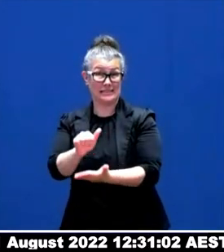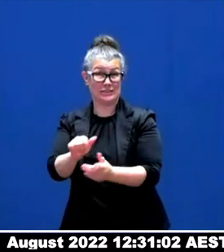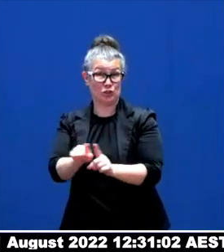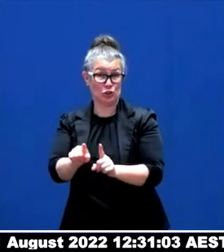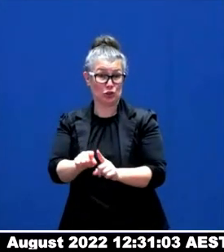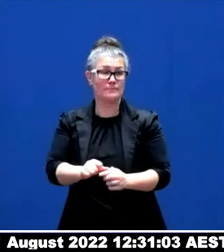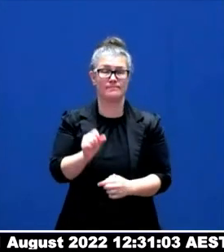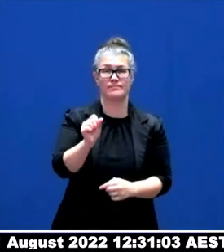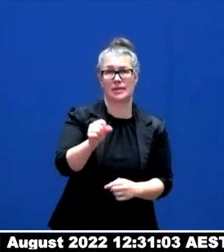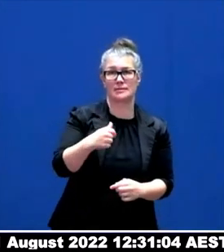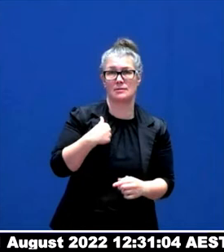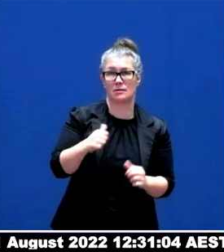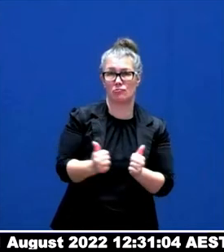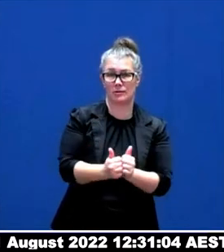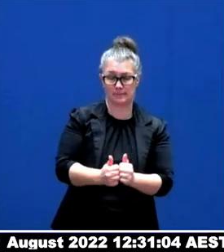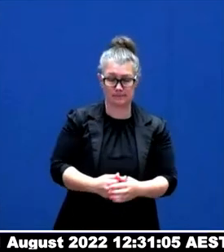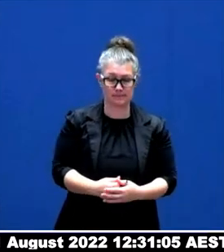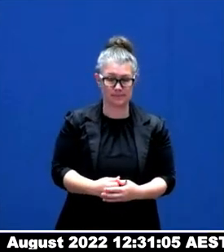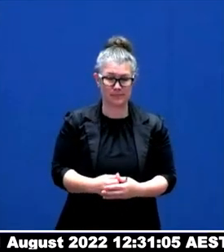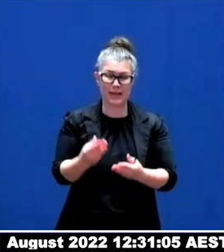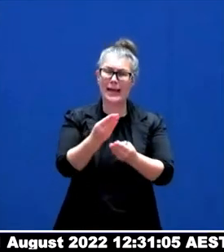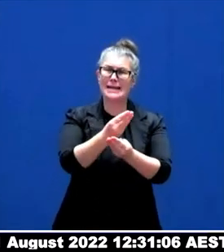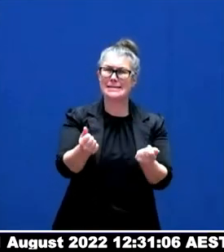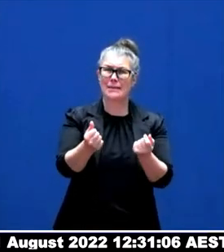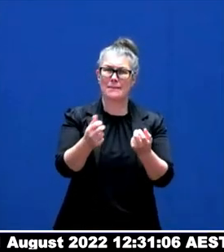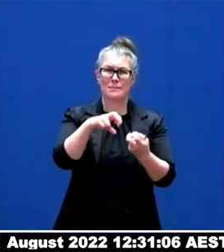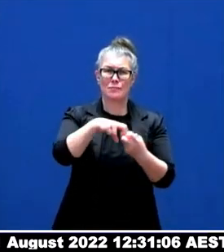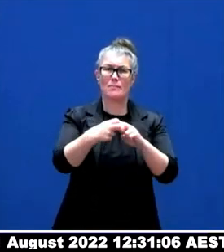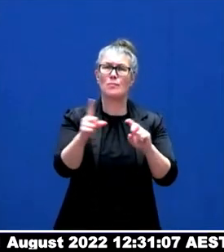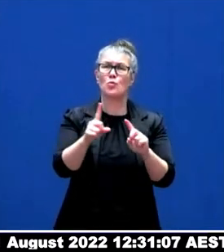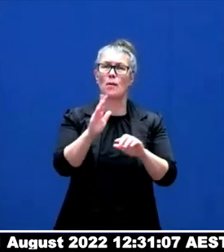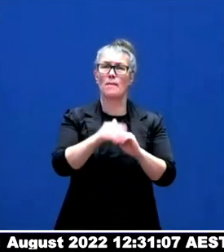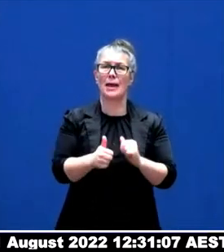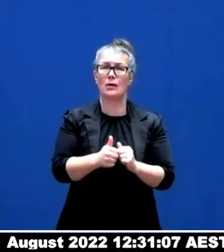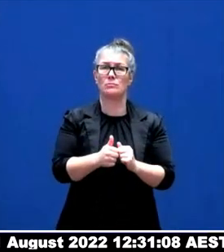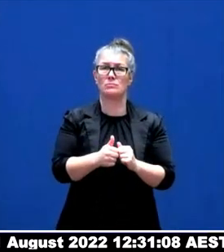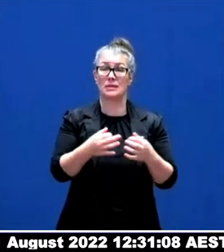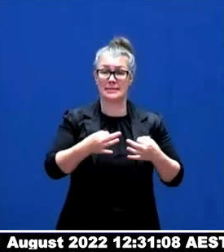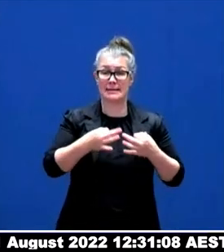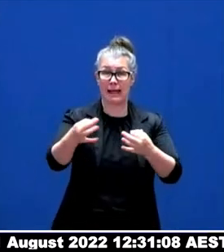And some of the issues are around delay, poor communication, inadequate